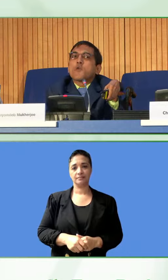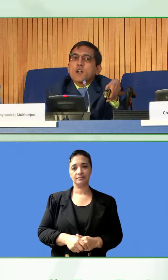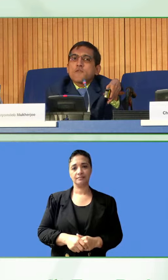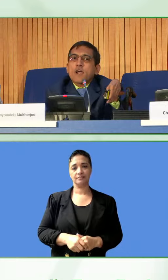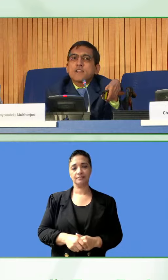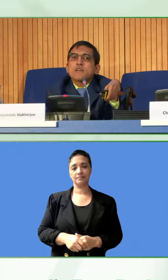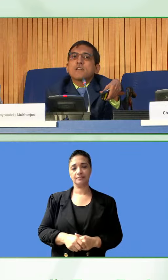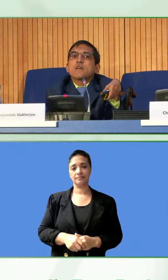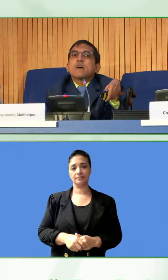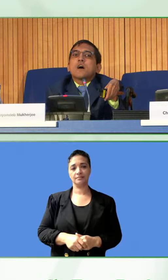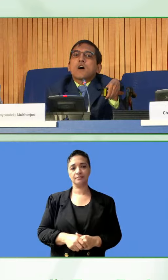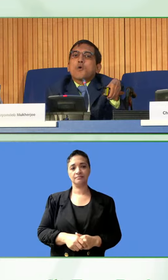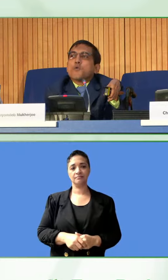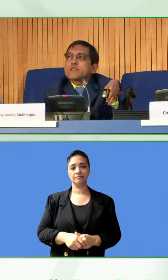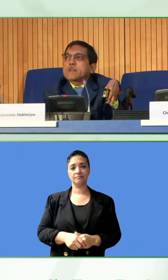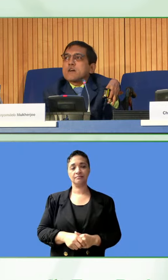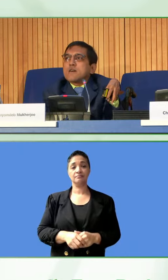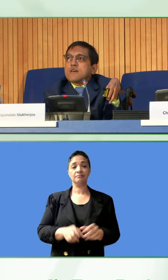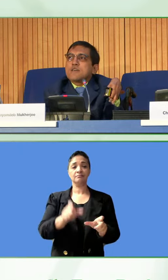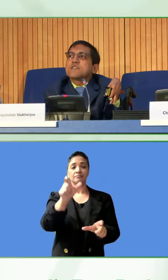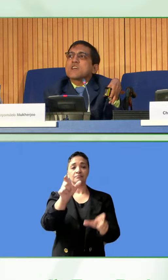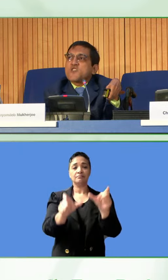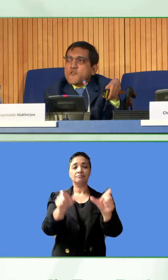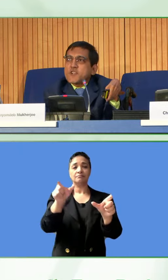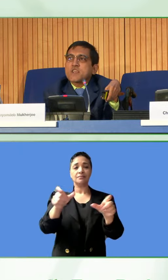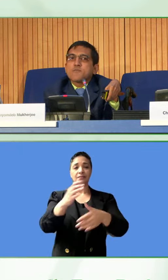worldwide with the innovation.